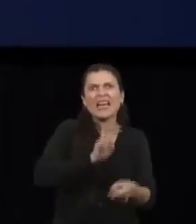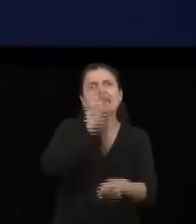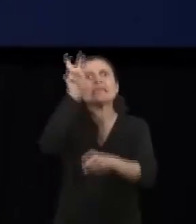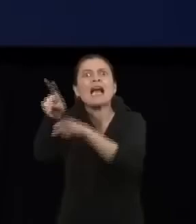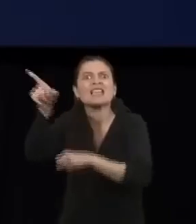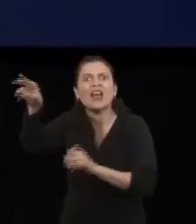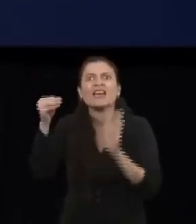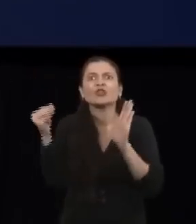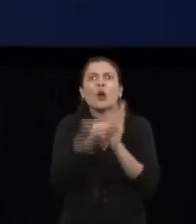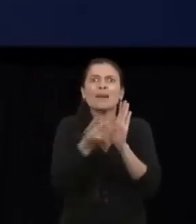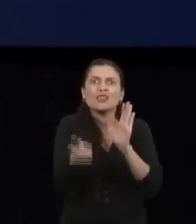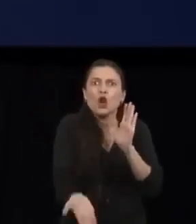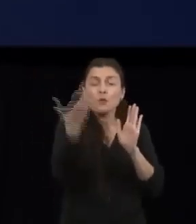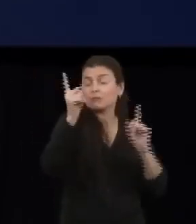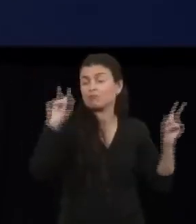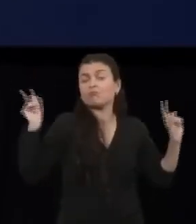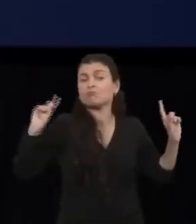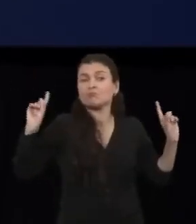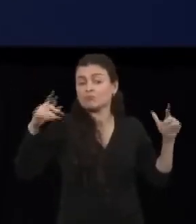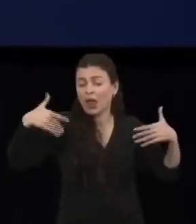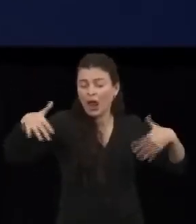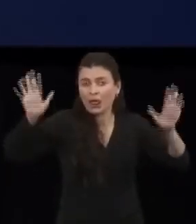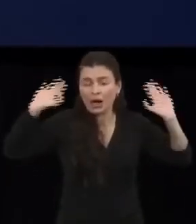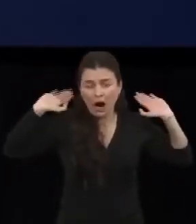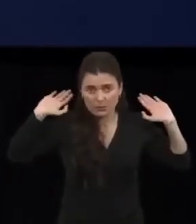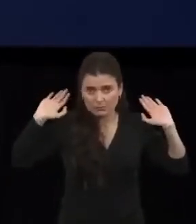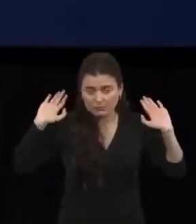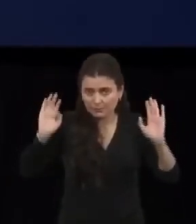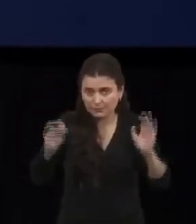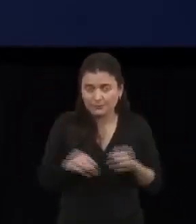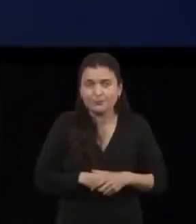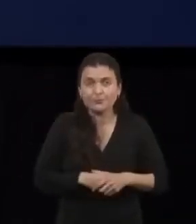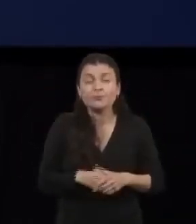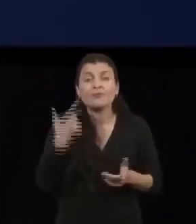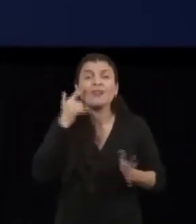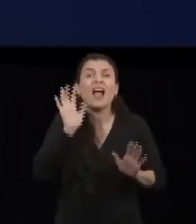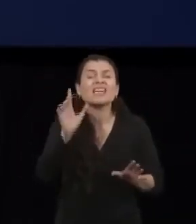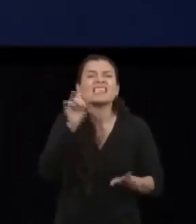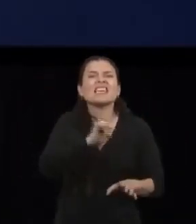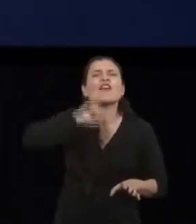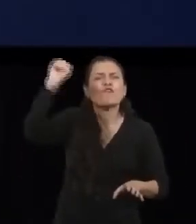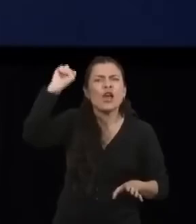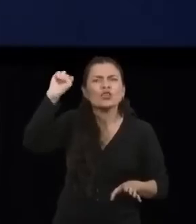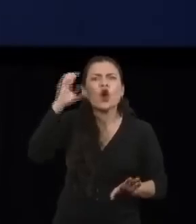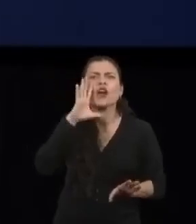That is, not only that core inflation, which has already accumulated for months,